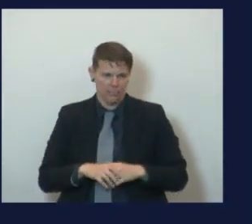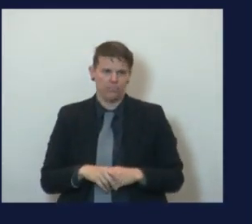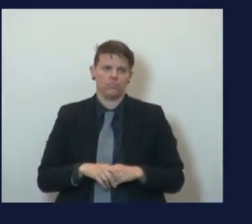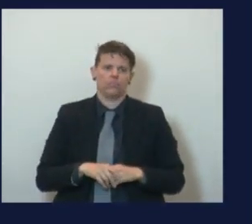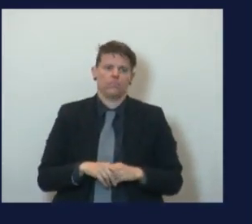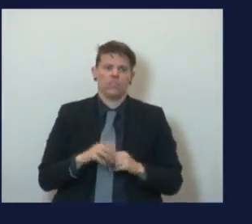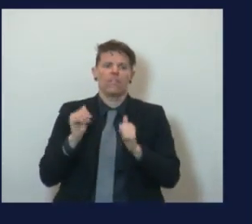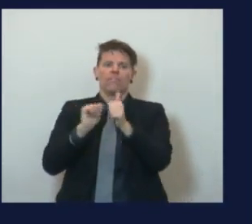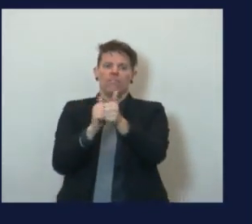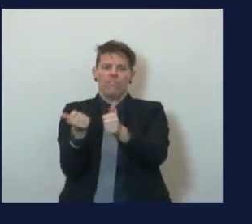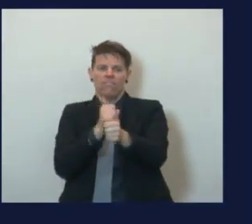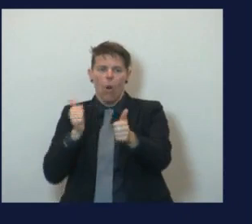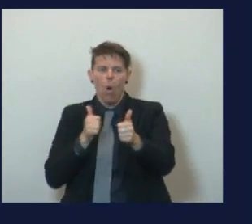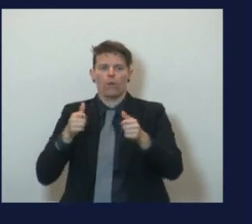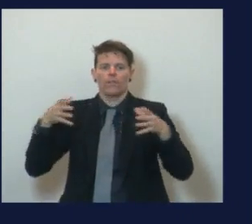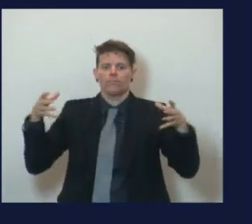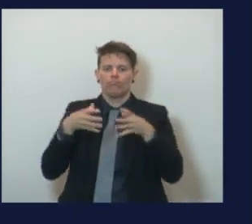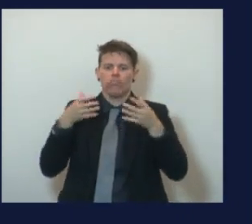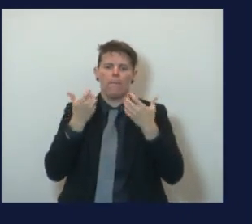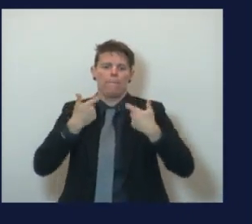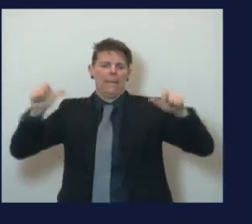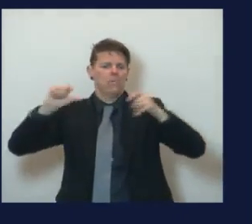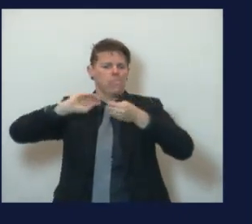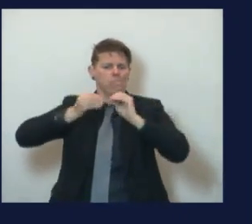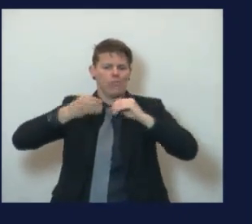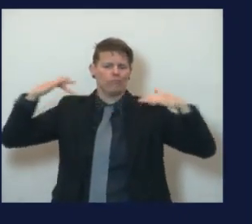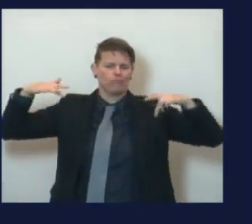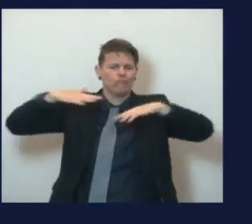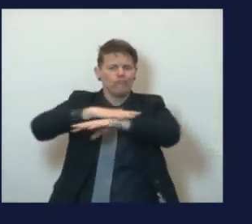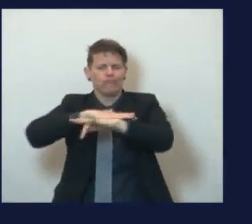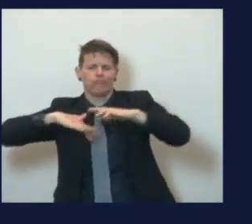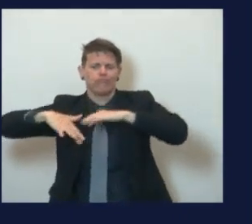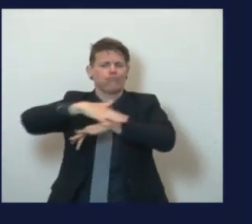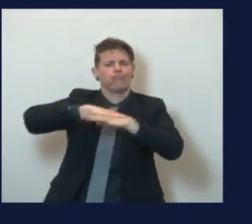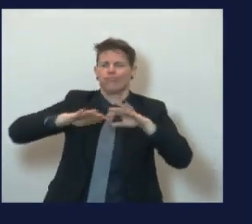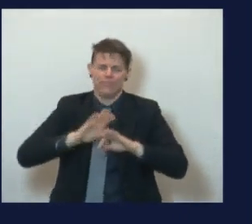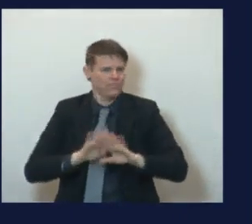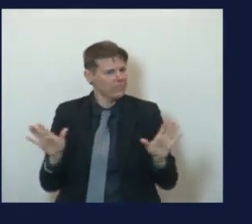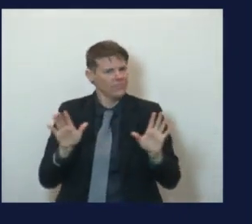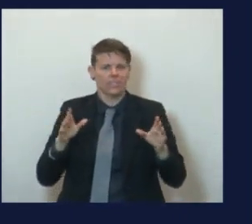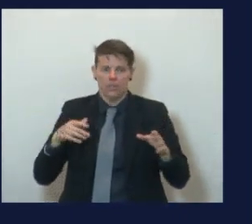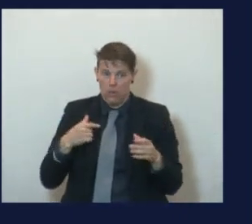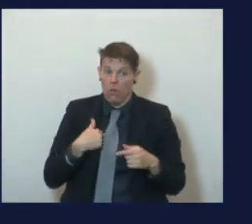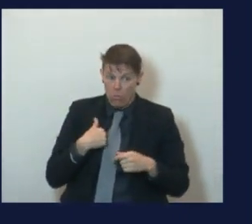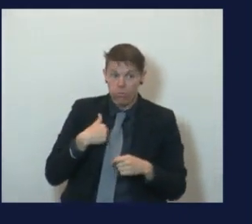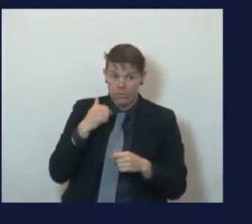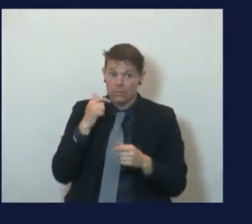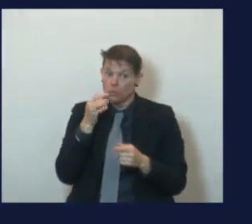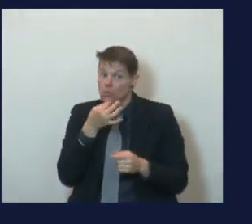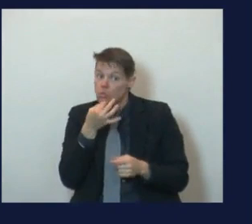DO NOT BEING NEAR ANYBODY ELSE. WE CAN DO THAT. AVOID GATHERINGS.